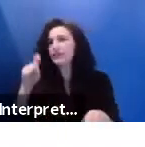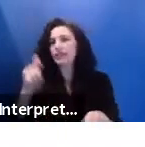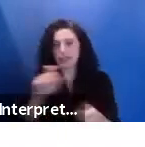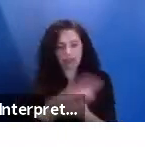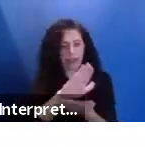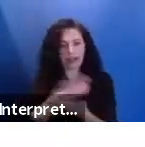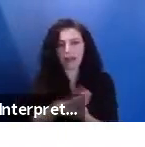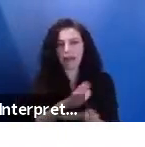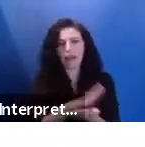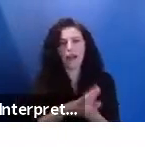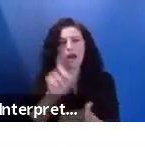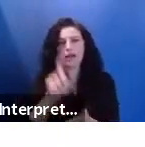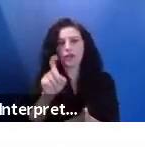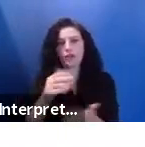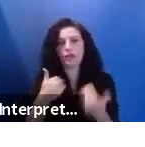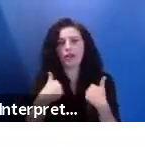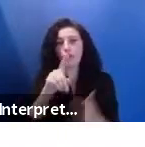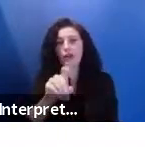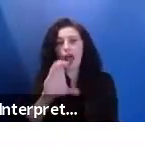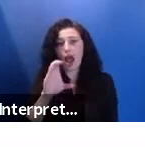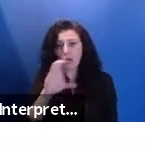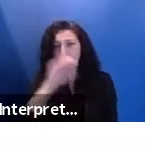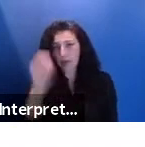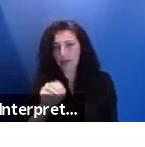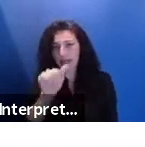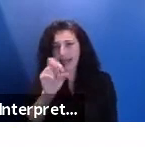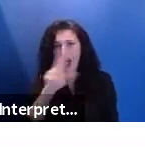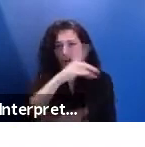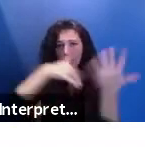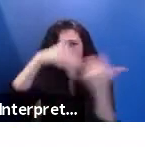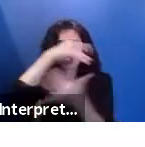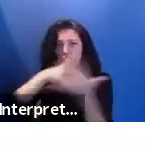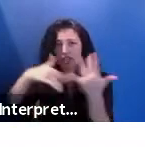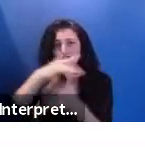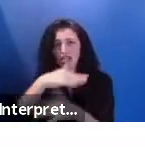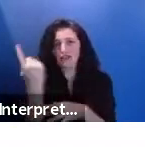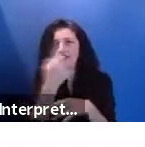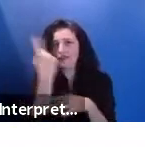by either ventilation to outside air or filtration. And the filtration, there are specific standards.